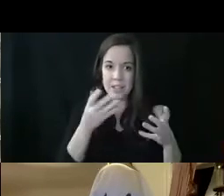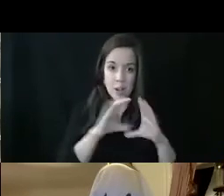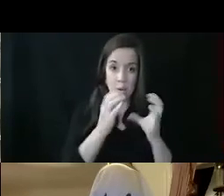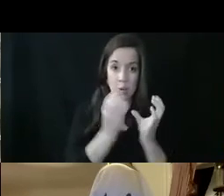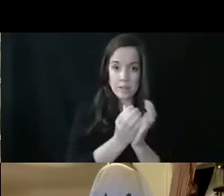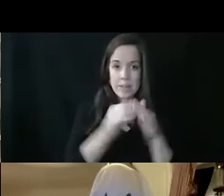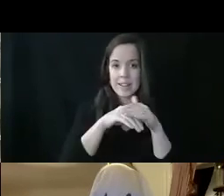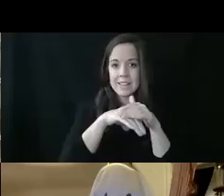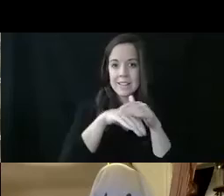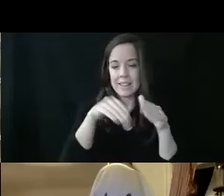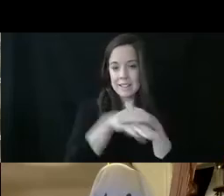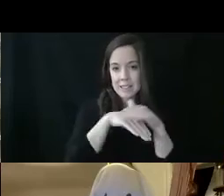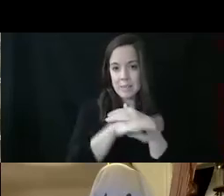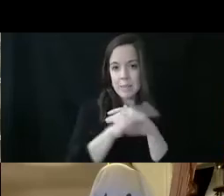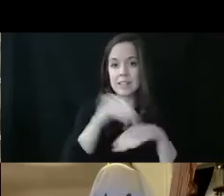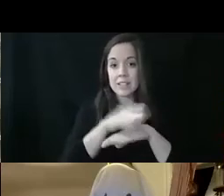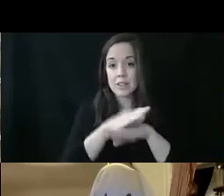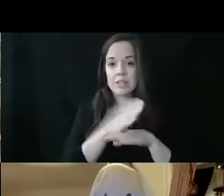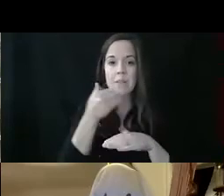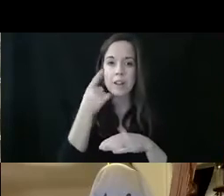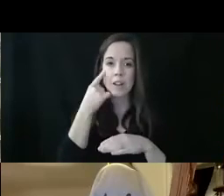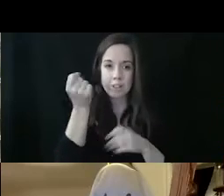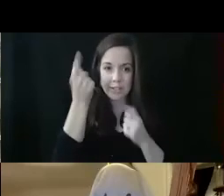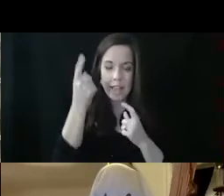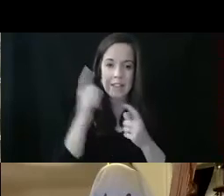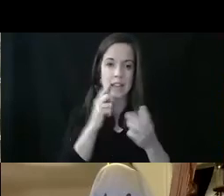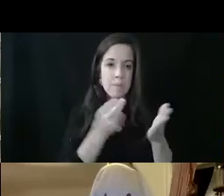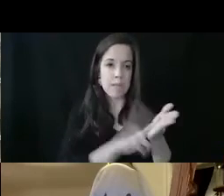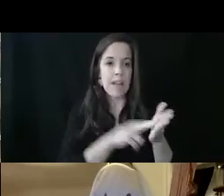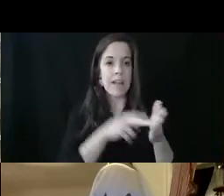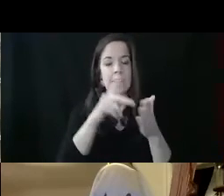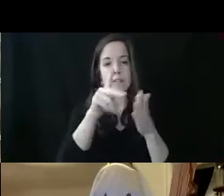to better understand and apply the principles of accessible design. So, in the near future